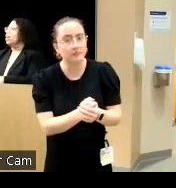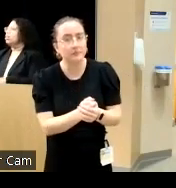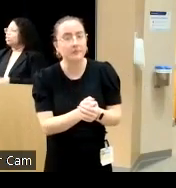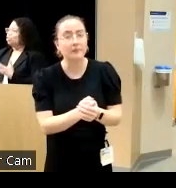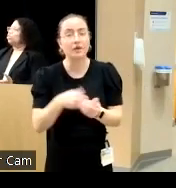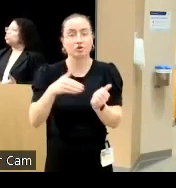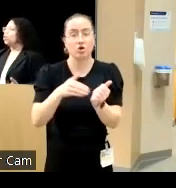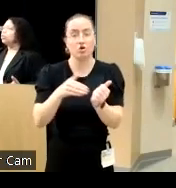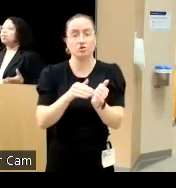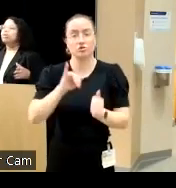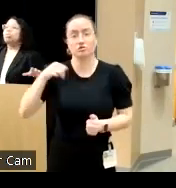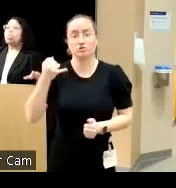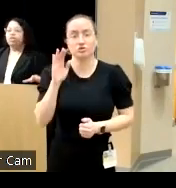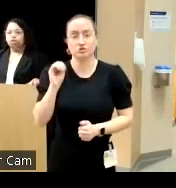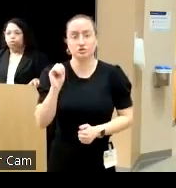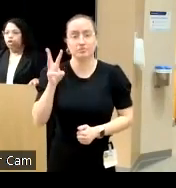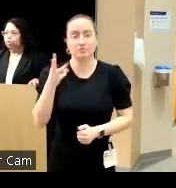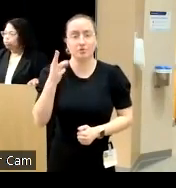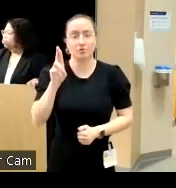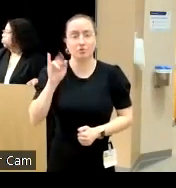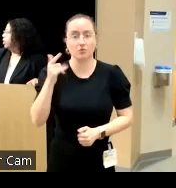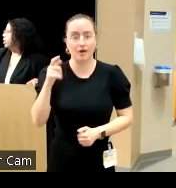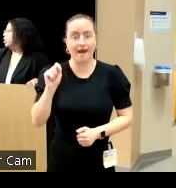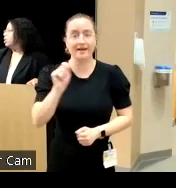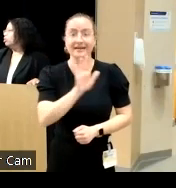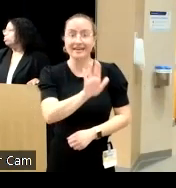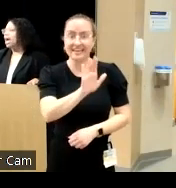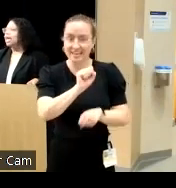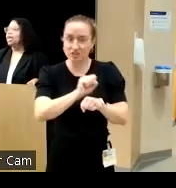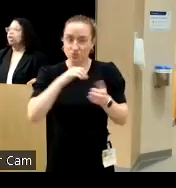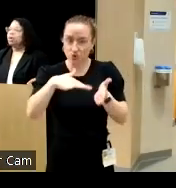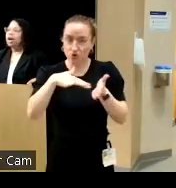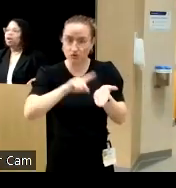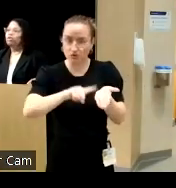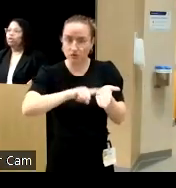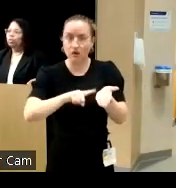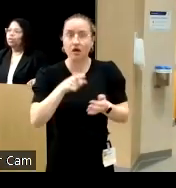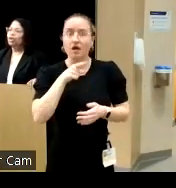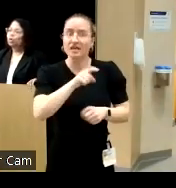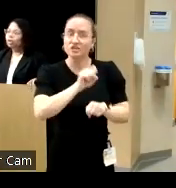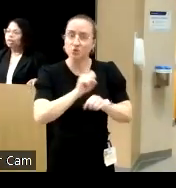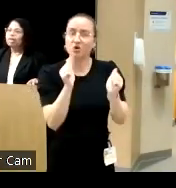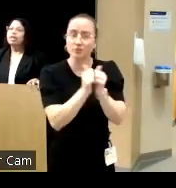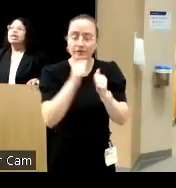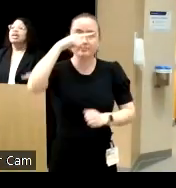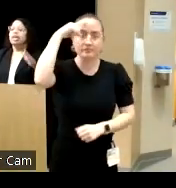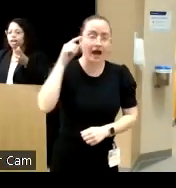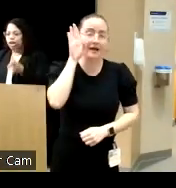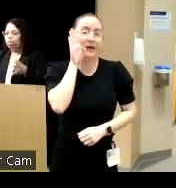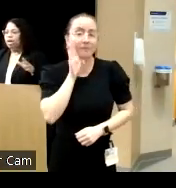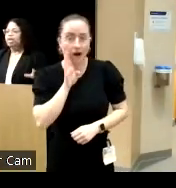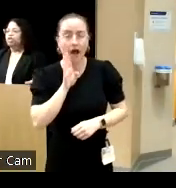Jen Wright this is his work doing groups with black and brown youth in Oakland a young man